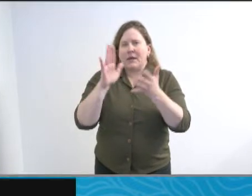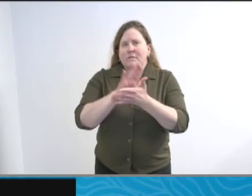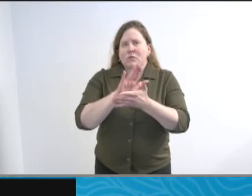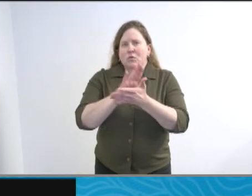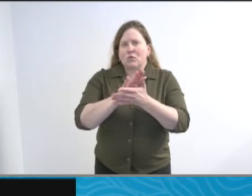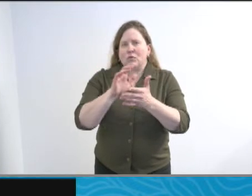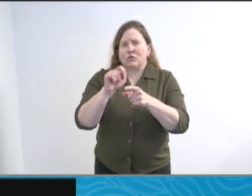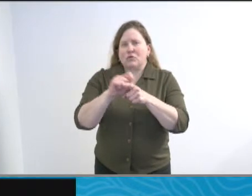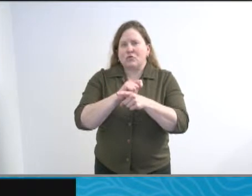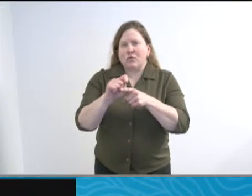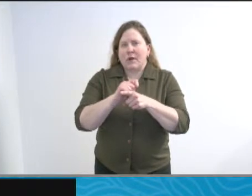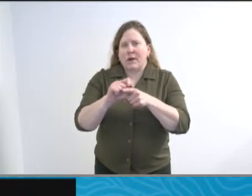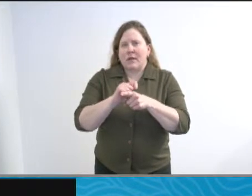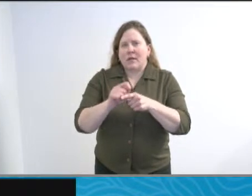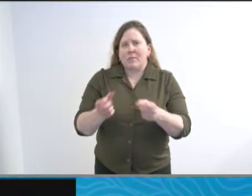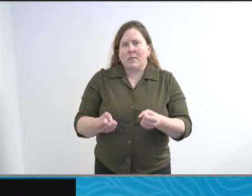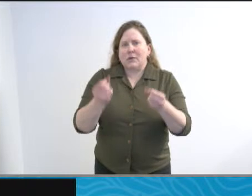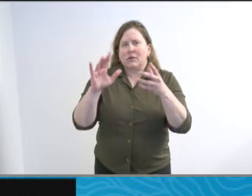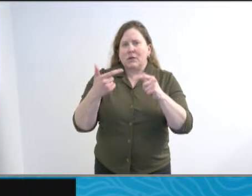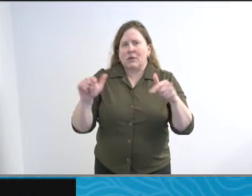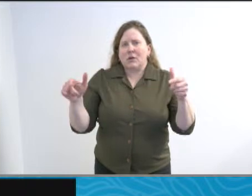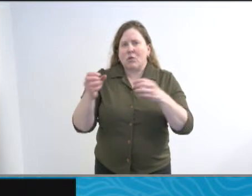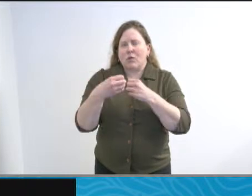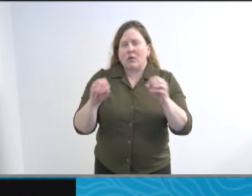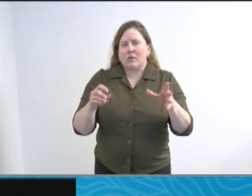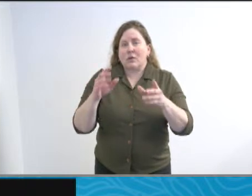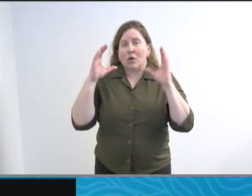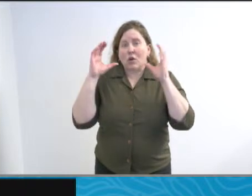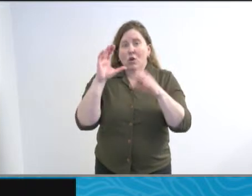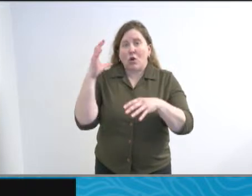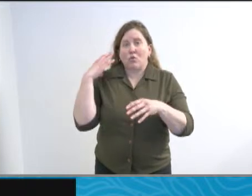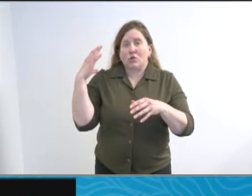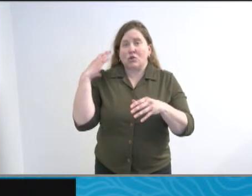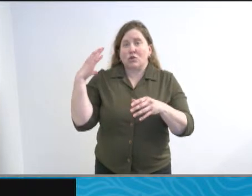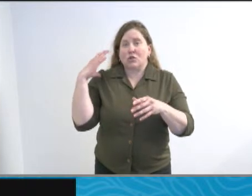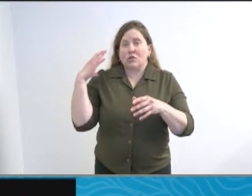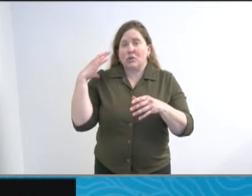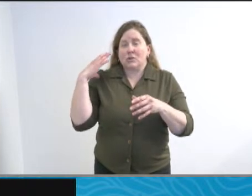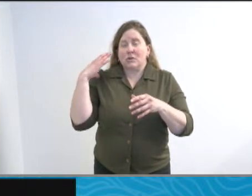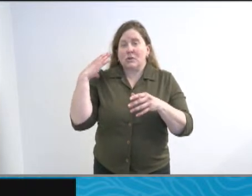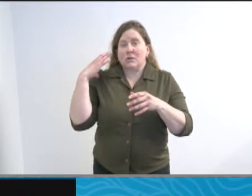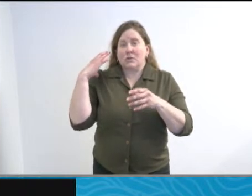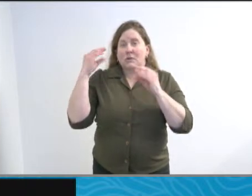The multilingual office continues to coach sites, provide professional development